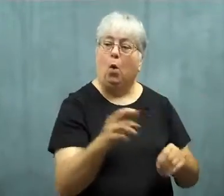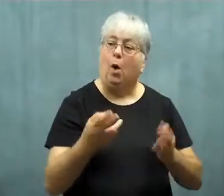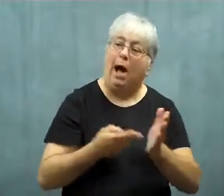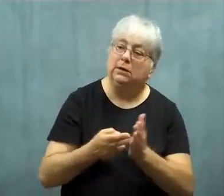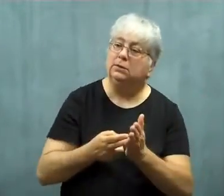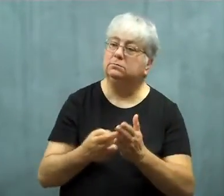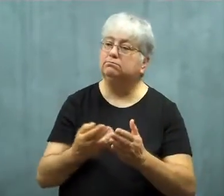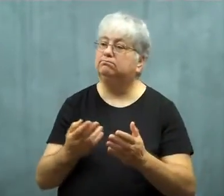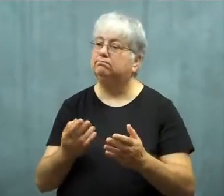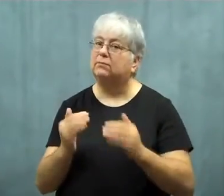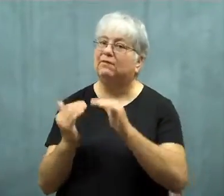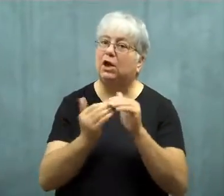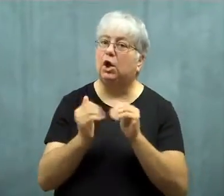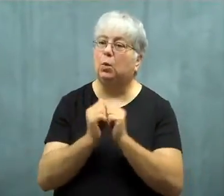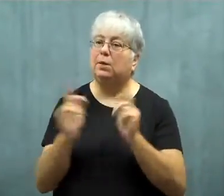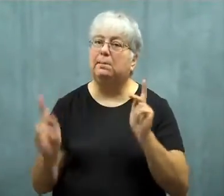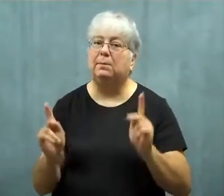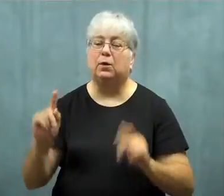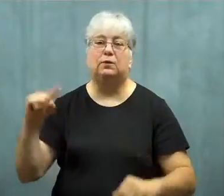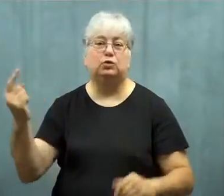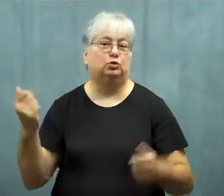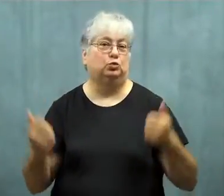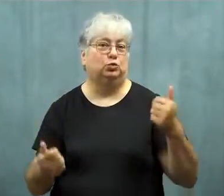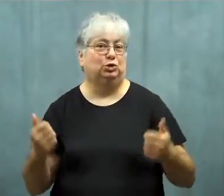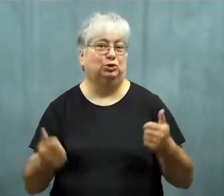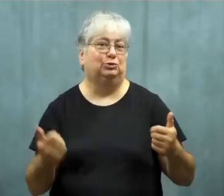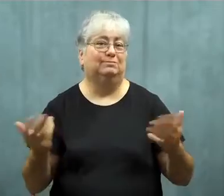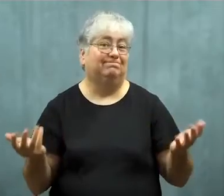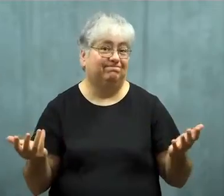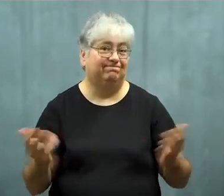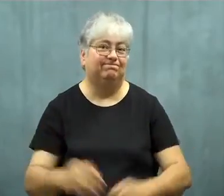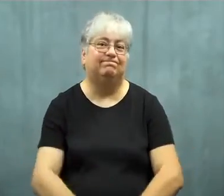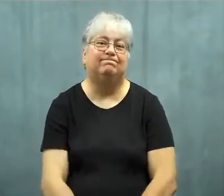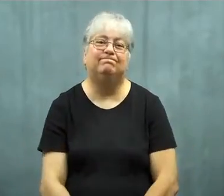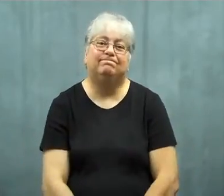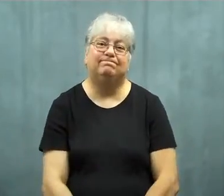or dealing with people honestly and fairly?